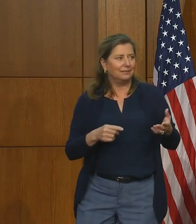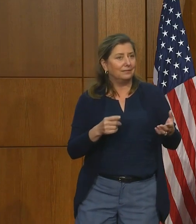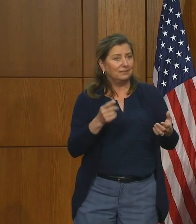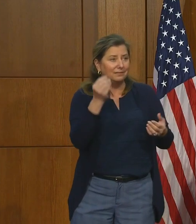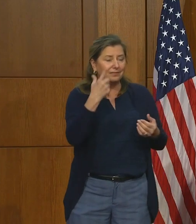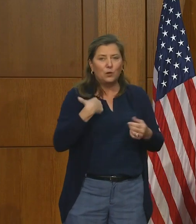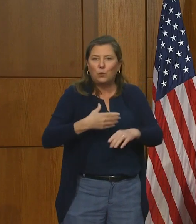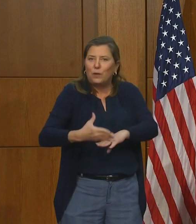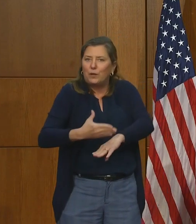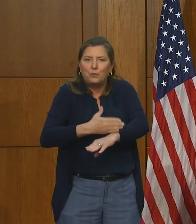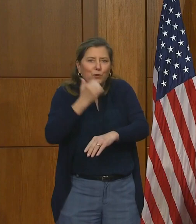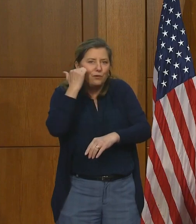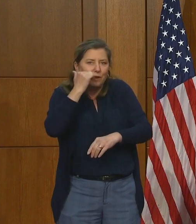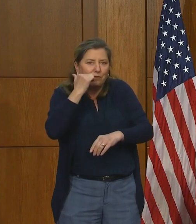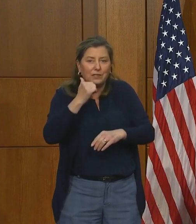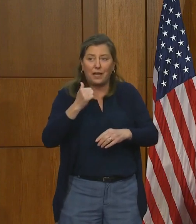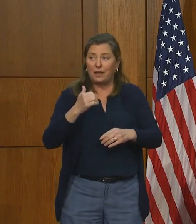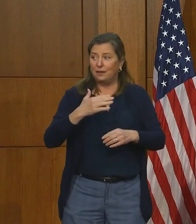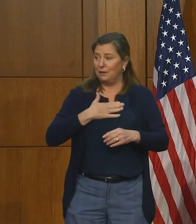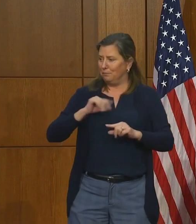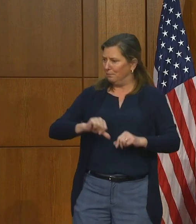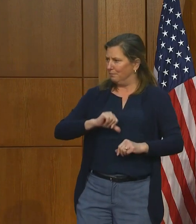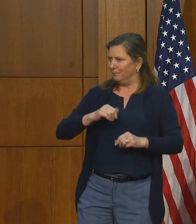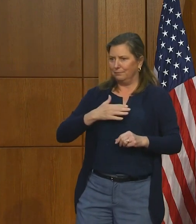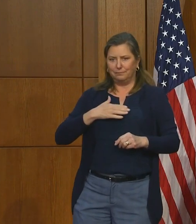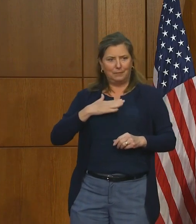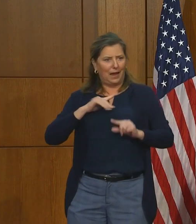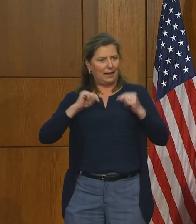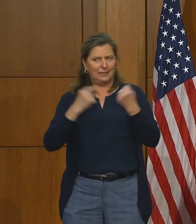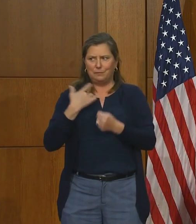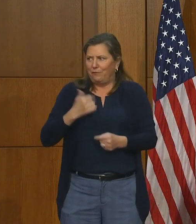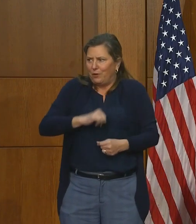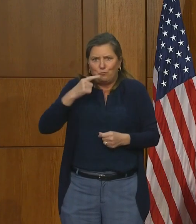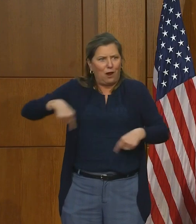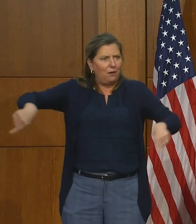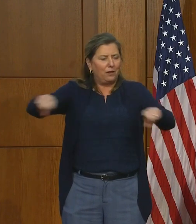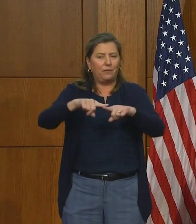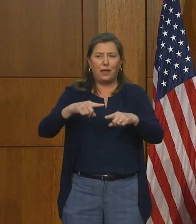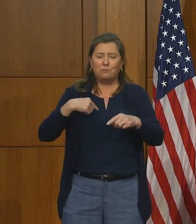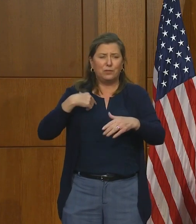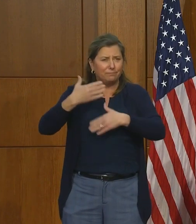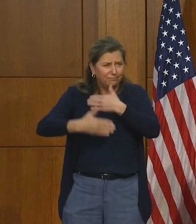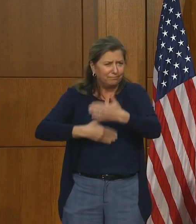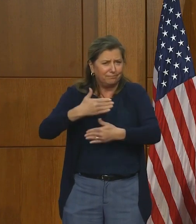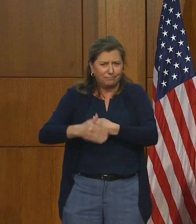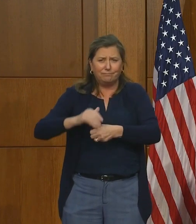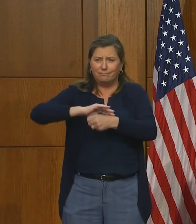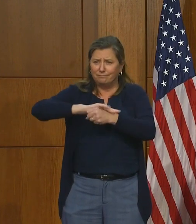BY THE DEPARTMENT. WE'RE MAKING IMPROVEMENTS EVERY DAY K. I'M